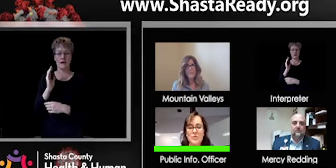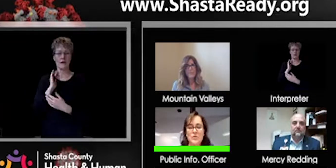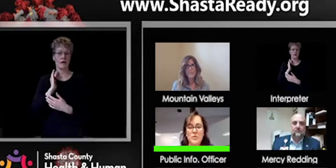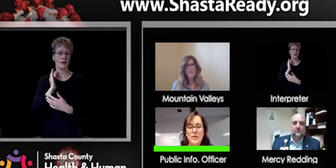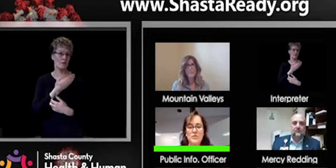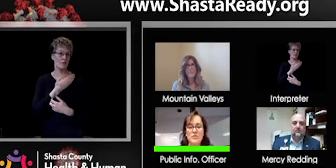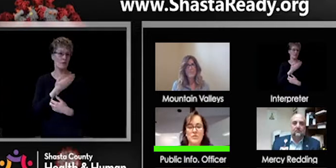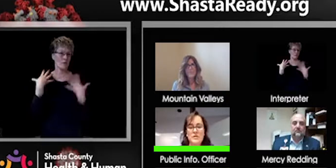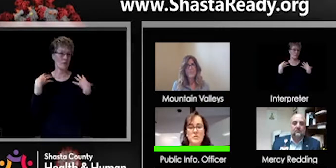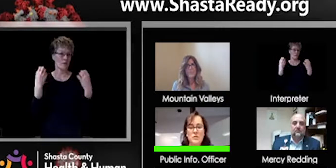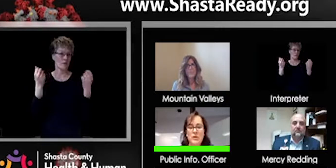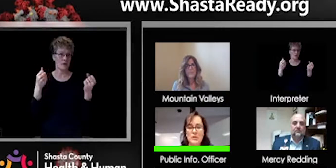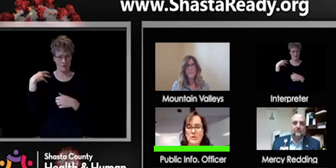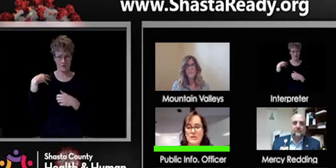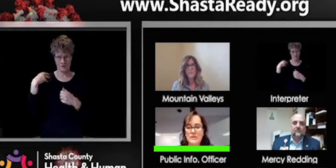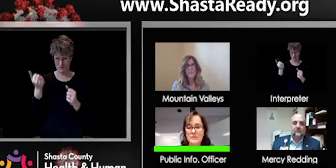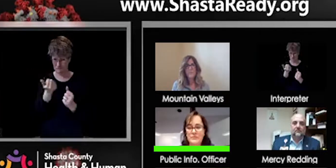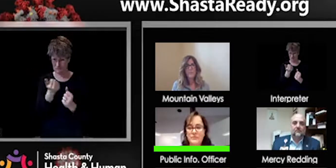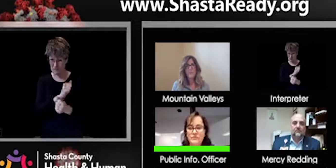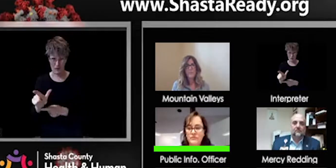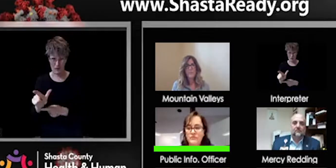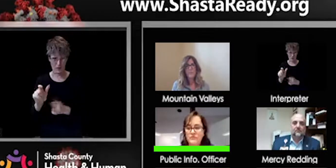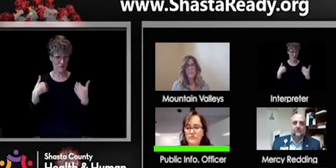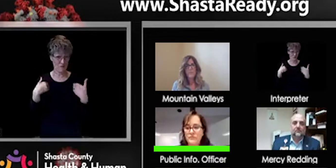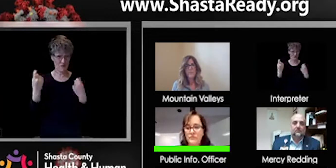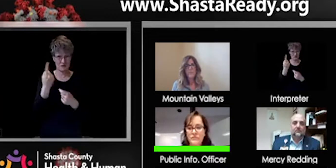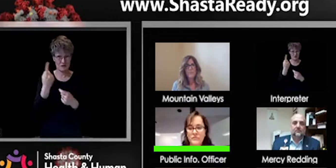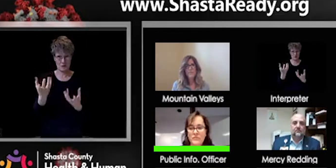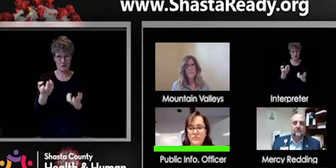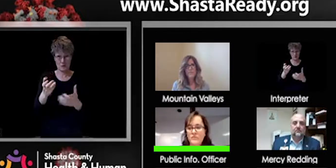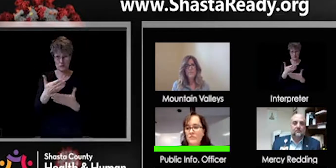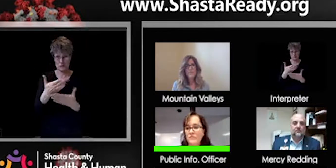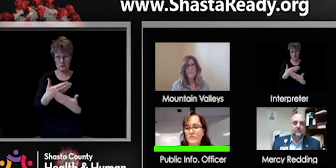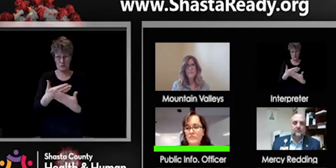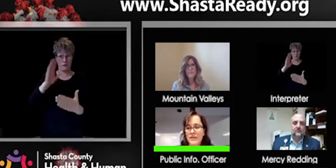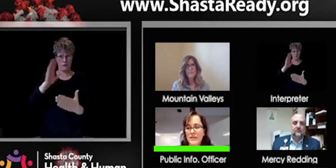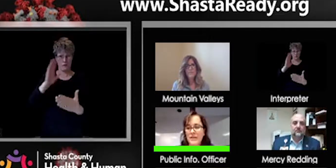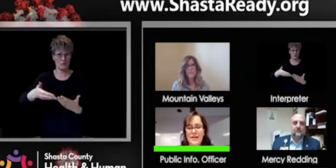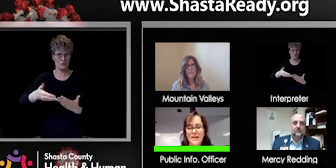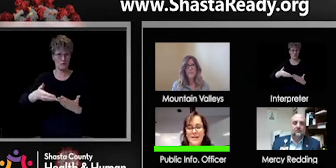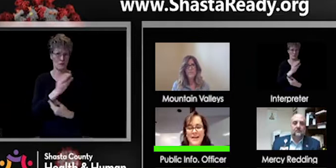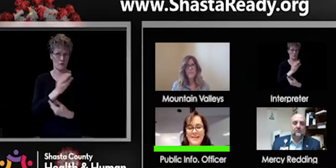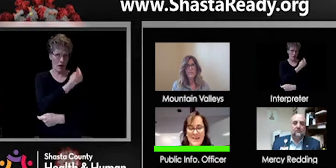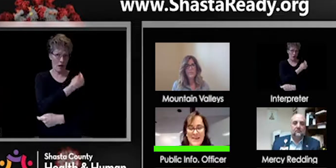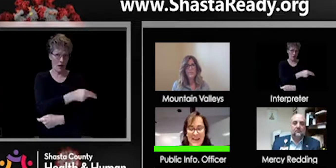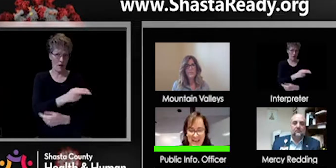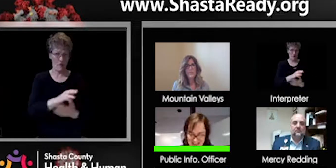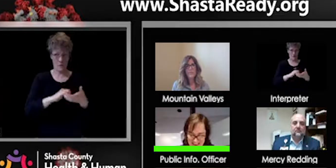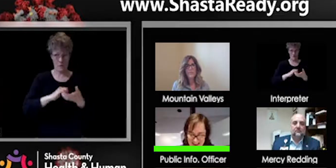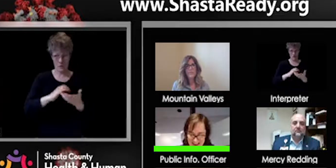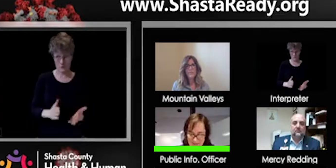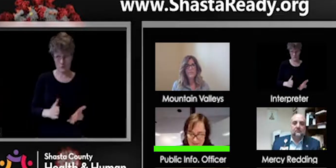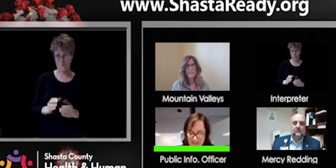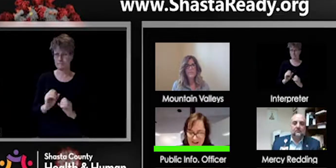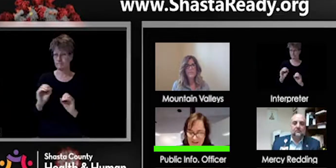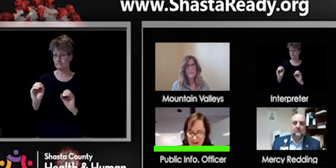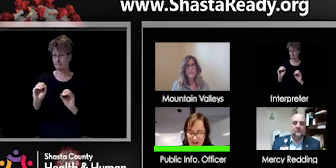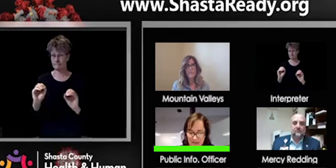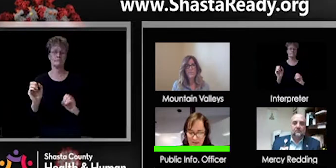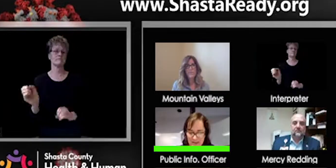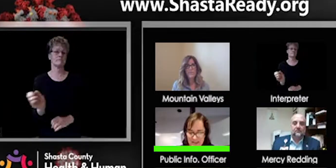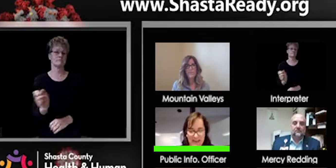before we introduce our hospital partners? None yet, okay. And then on the hospital side